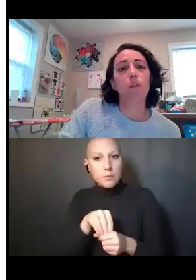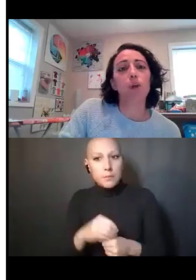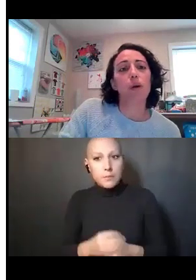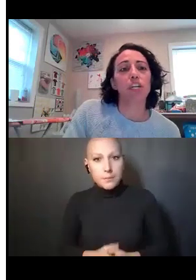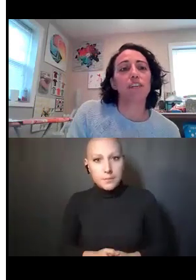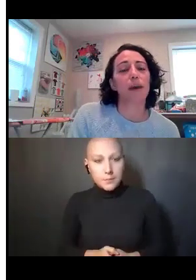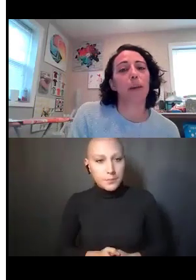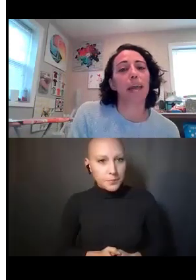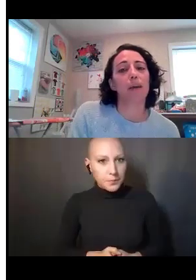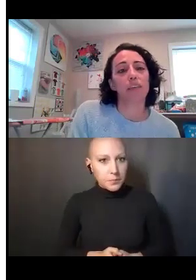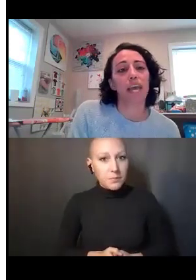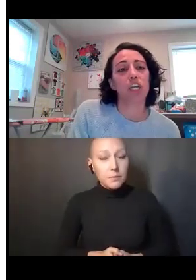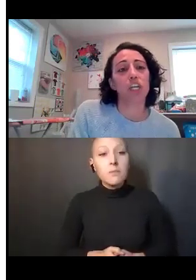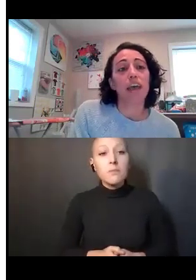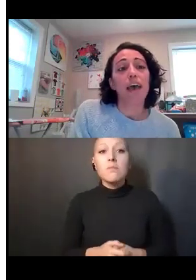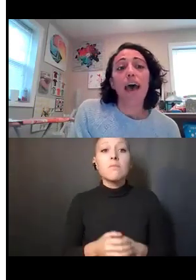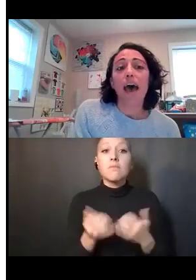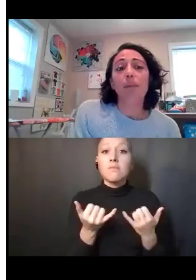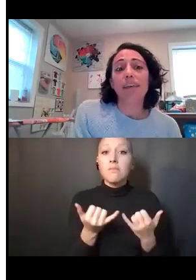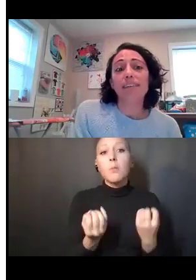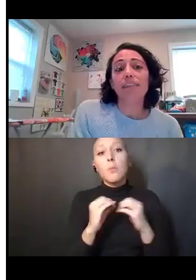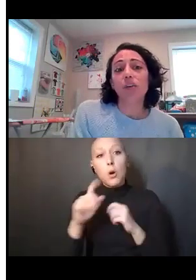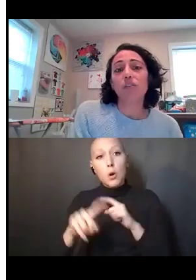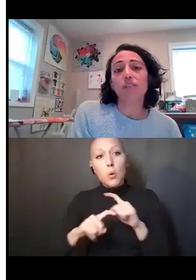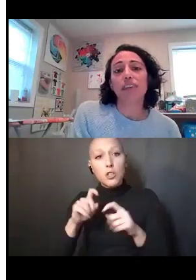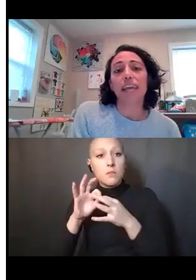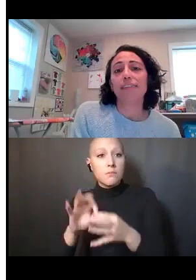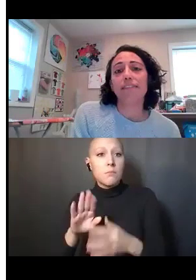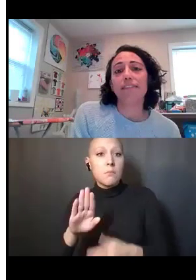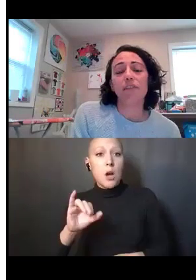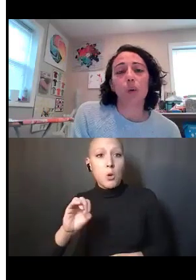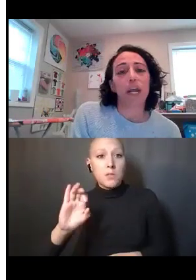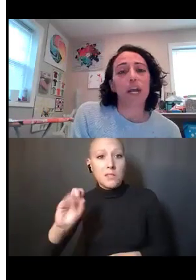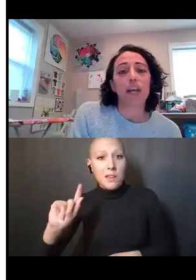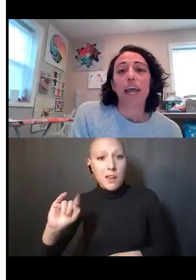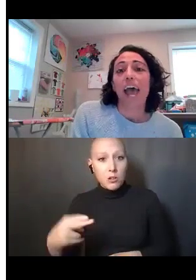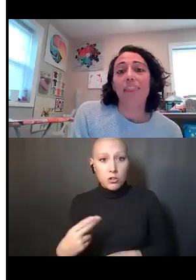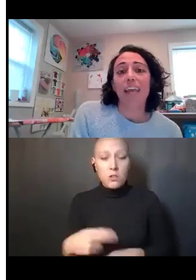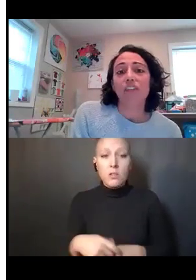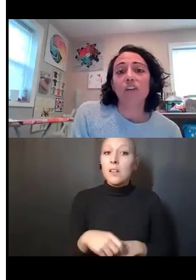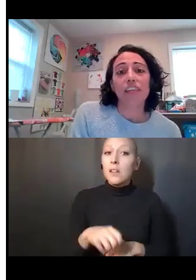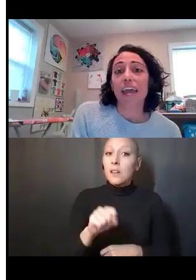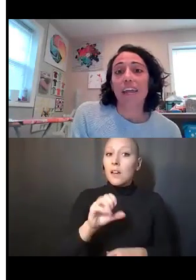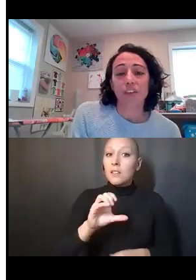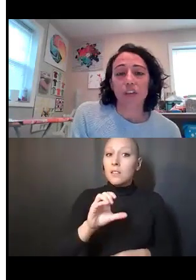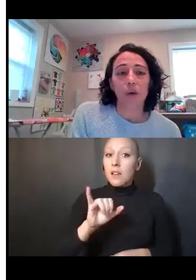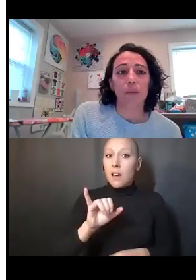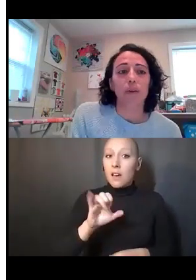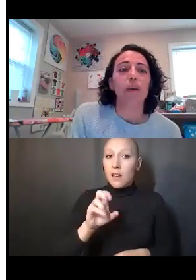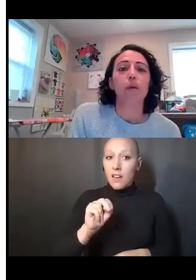Few more questions about biosketch. Is the use of SciENcv required? And the answer to that is no.